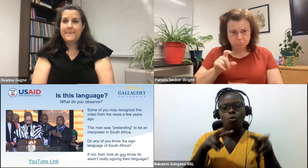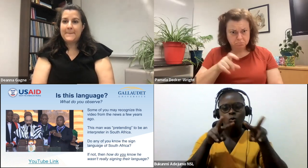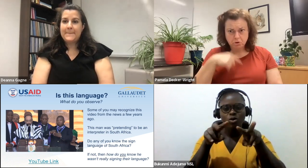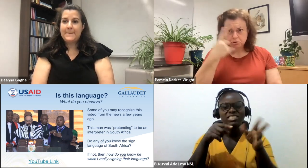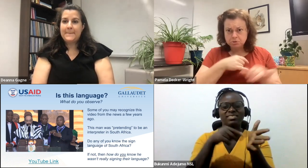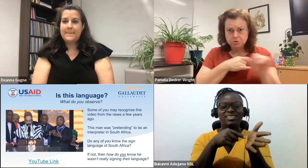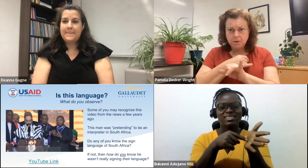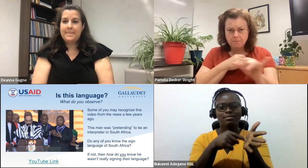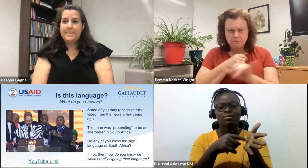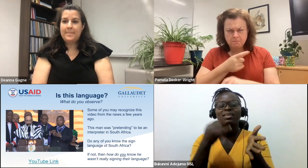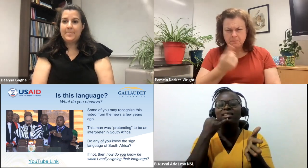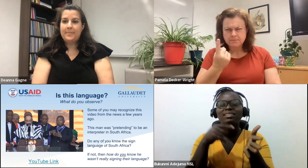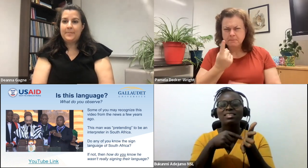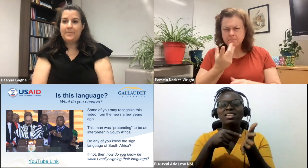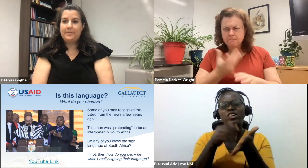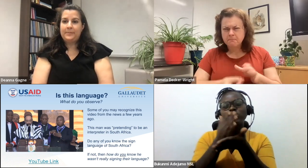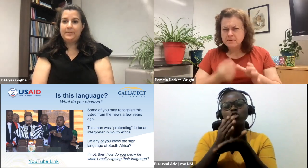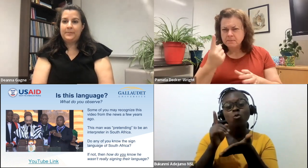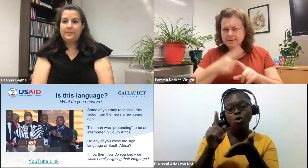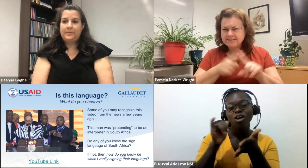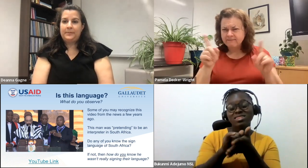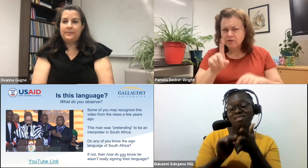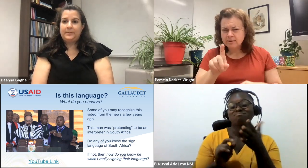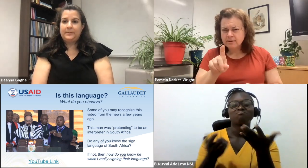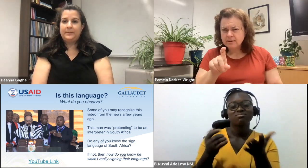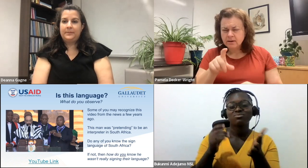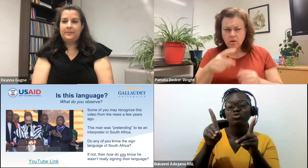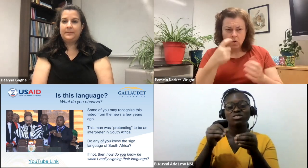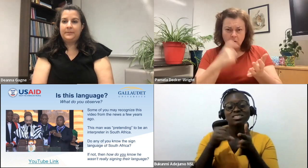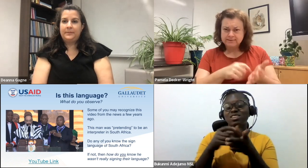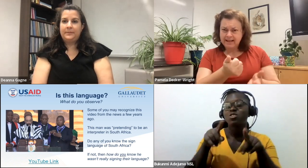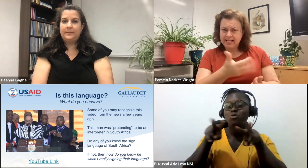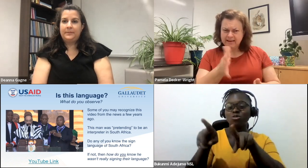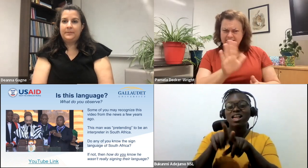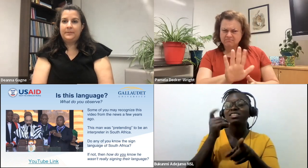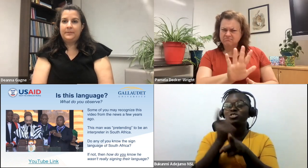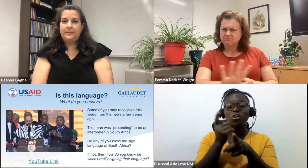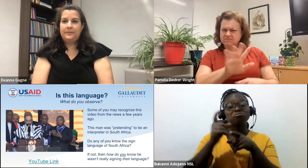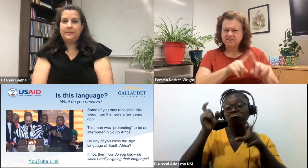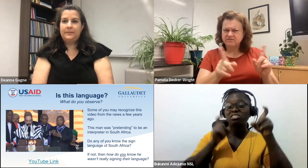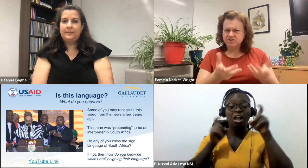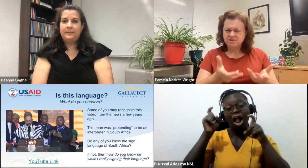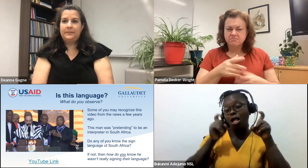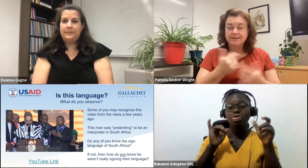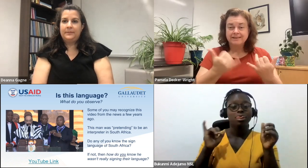Does it actually look like an interpreter? It, you know. Is there something that you think might be a: with this is there something different?